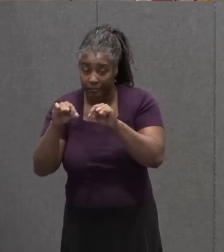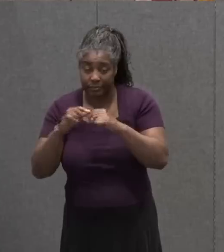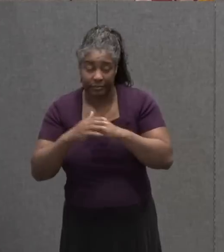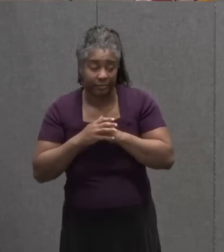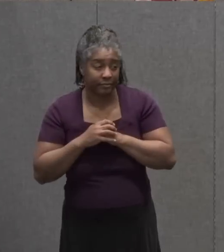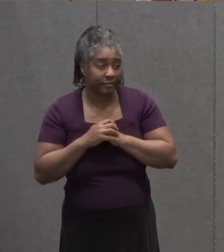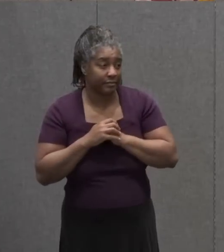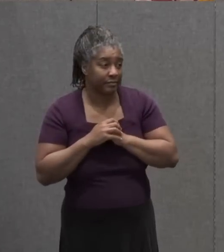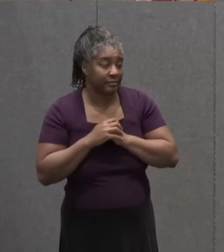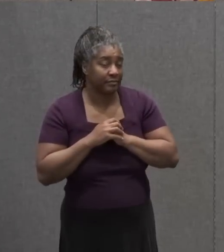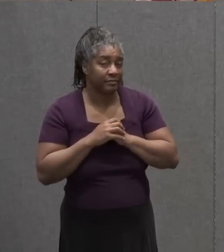and here's someone thinking.